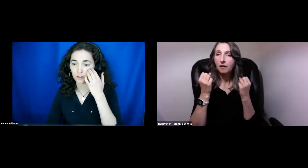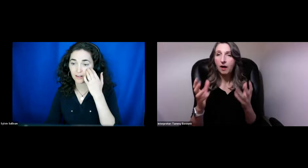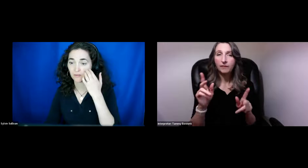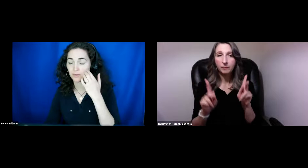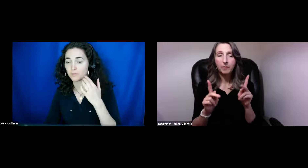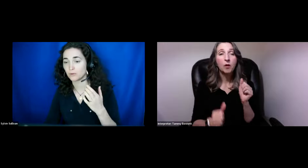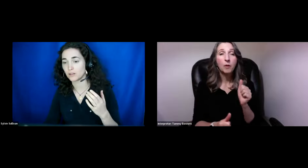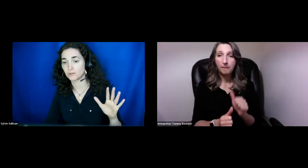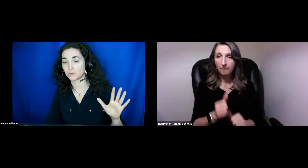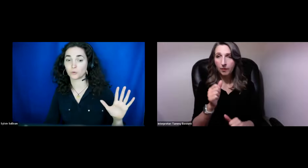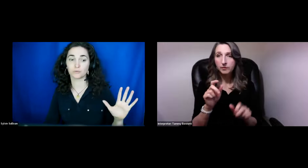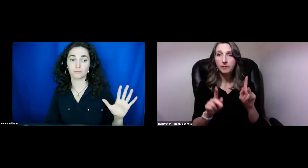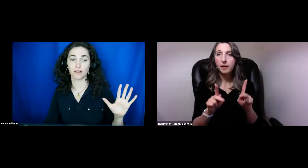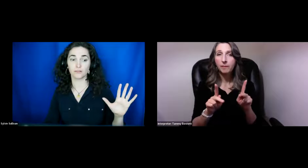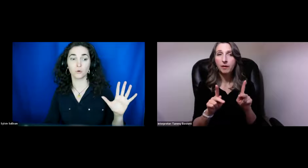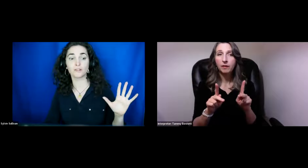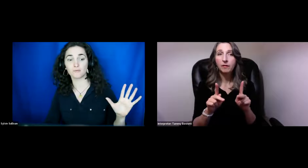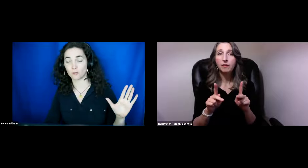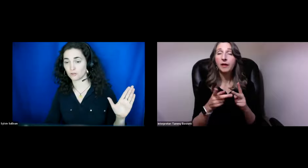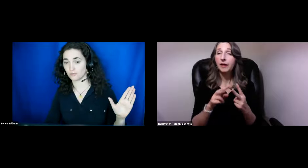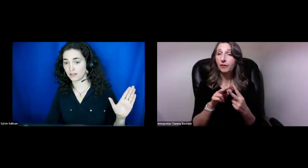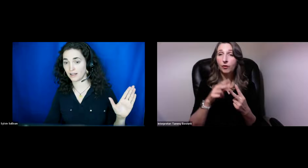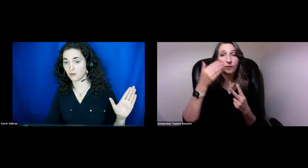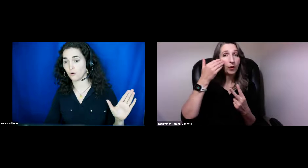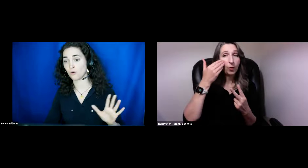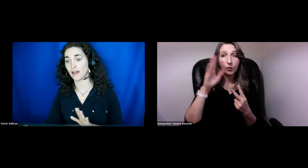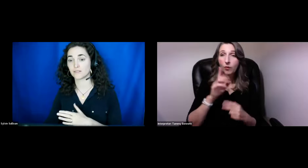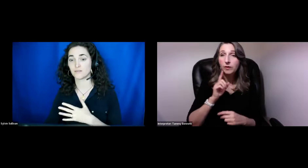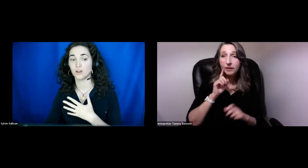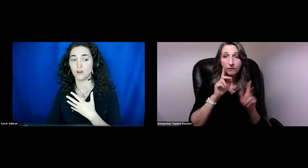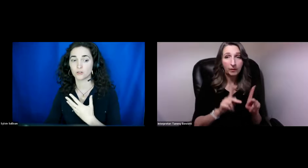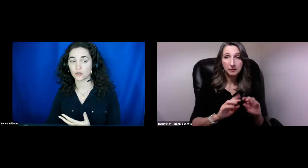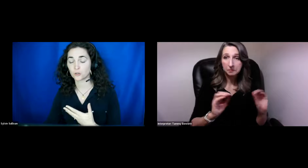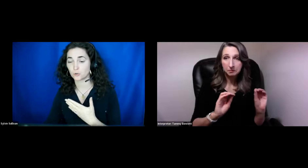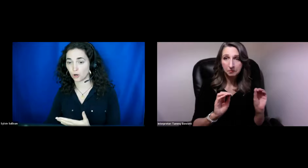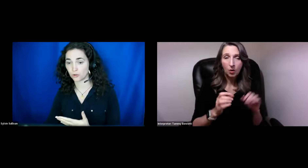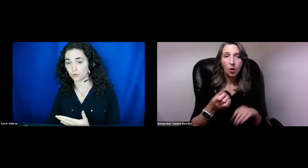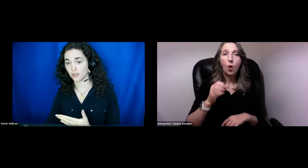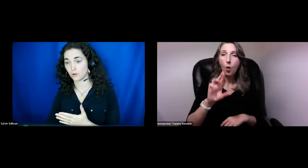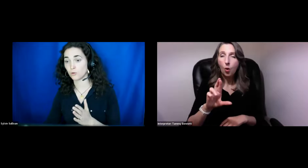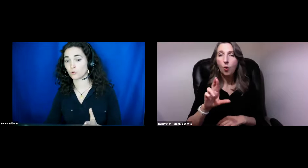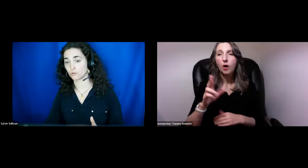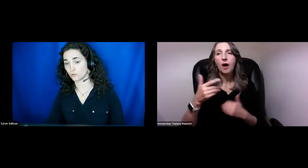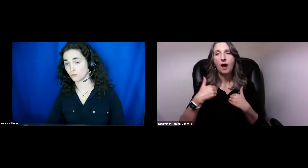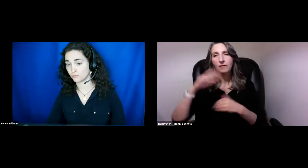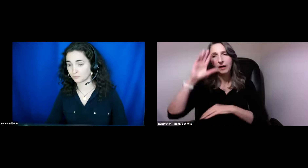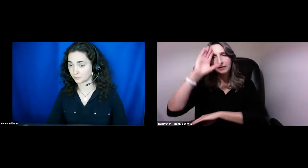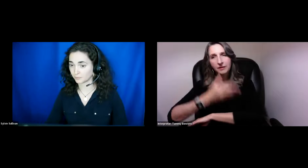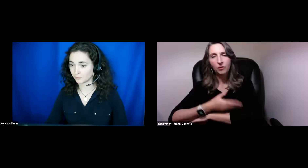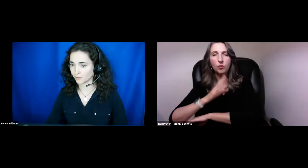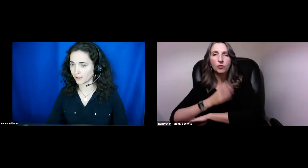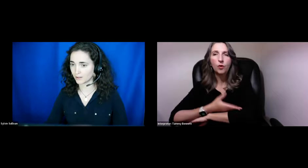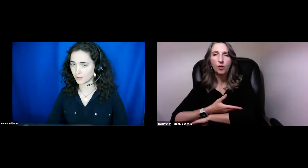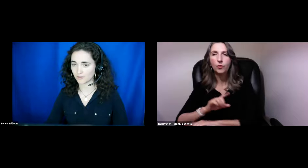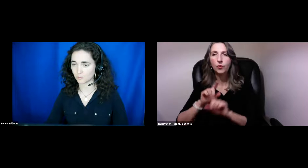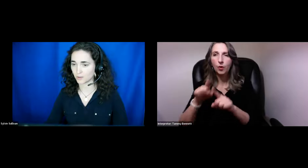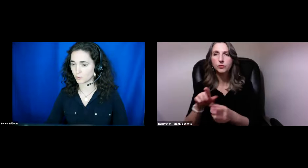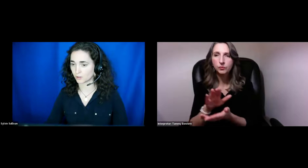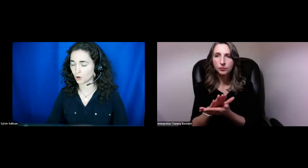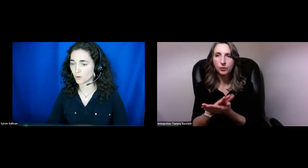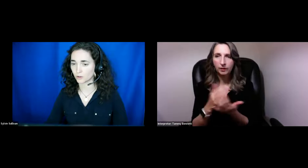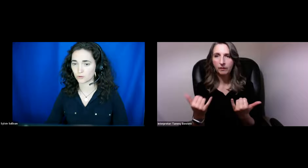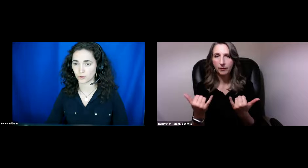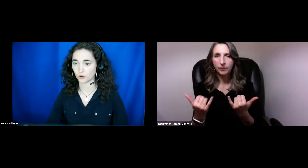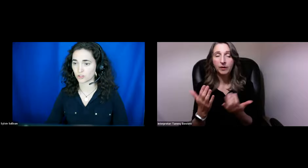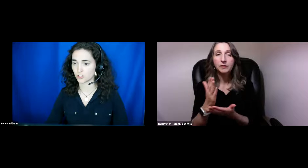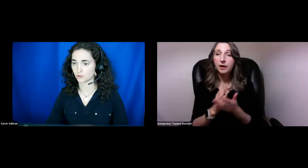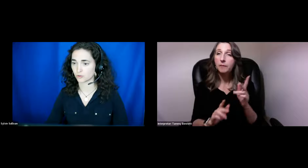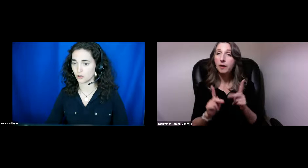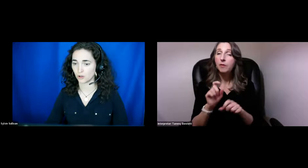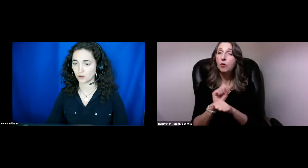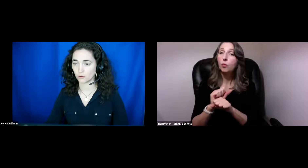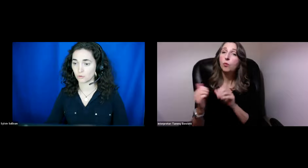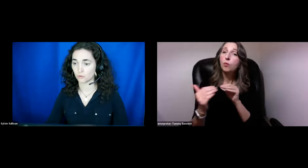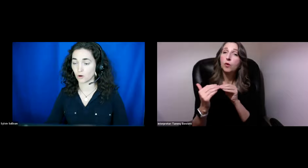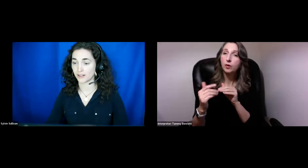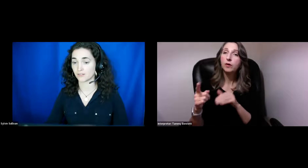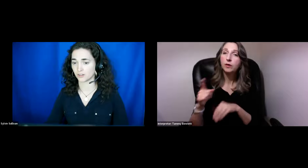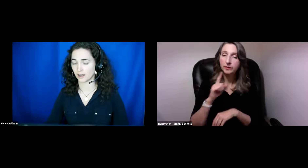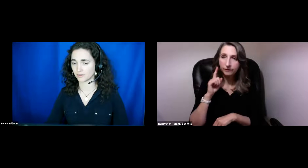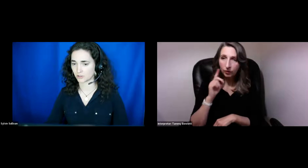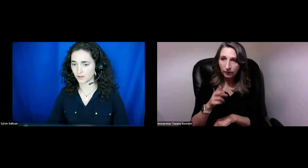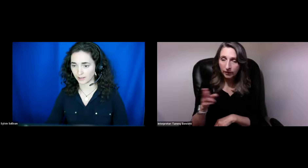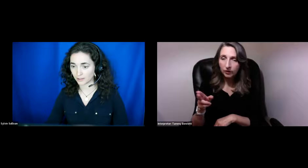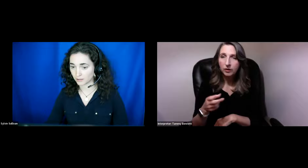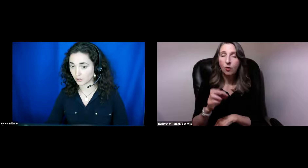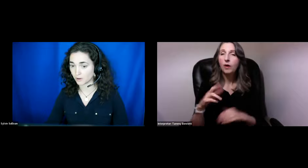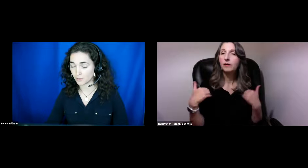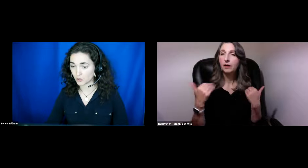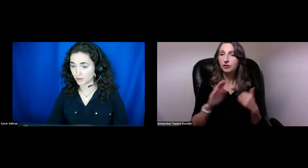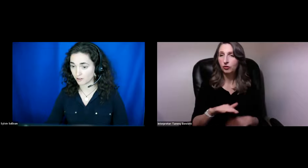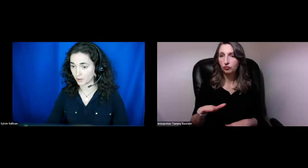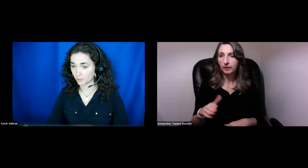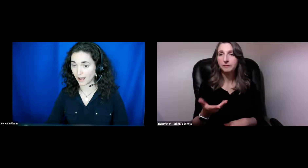The majority of people, either, don't know a Deaf person right now, or they have a Deaf son or a daughter who goes to school, and we have some people with coworkers or young children who are Deaf in their life, that's great-- and the great majority of